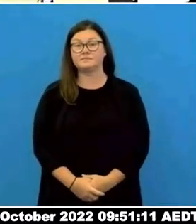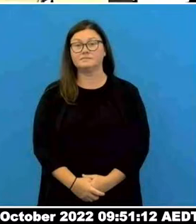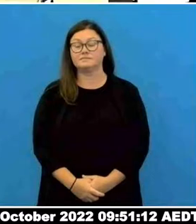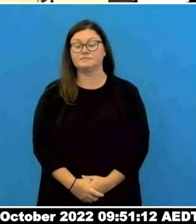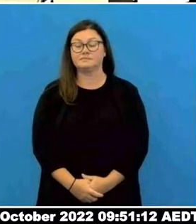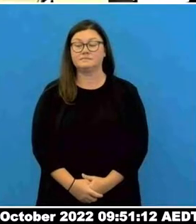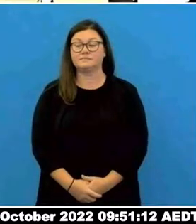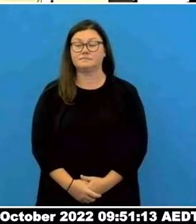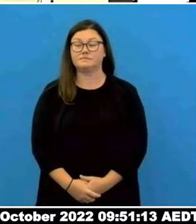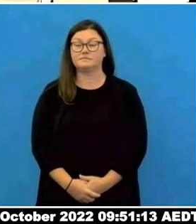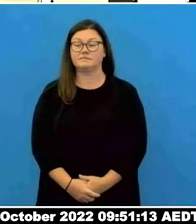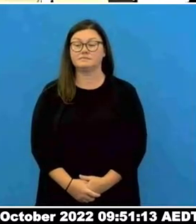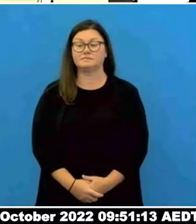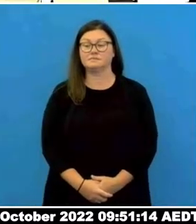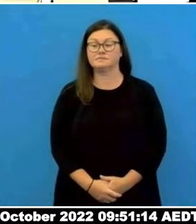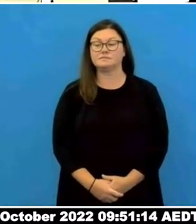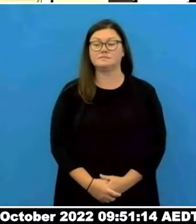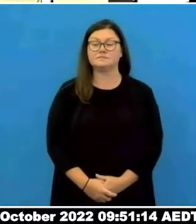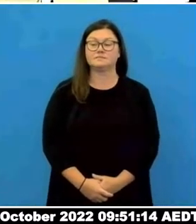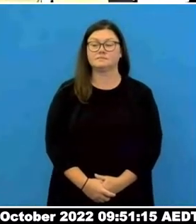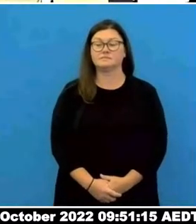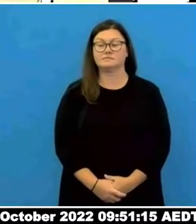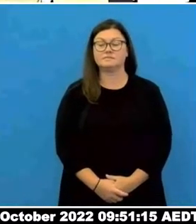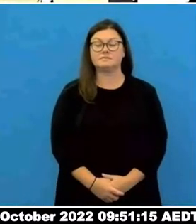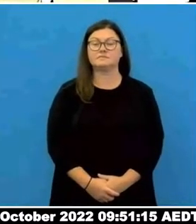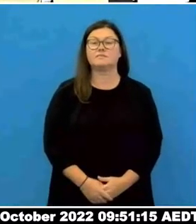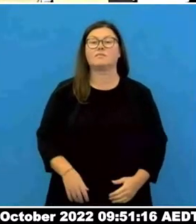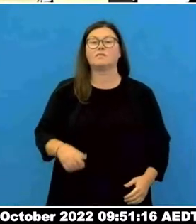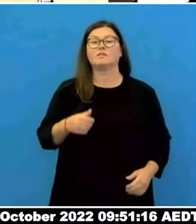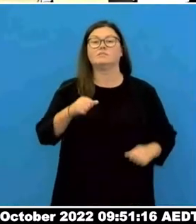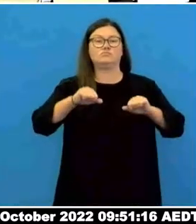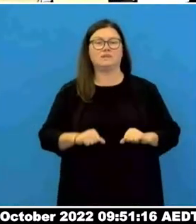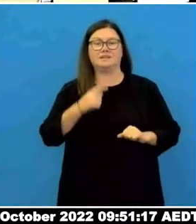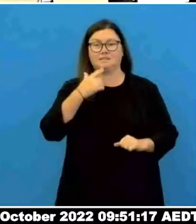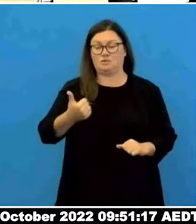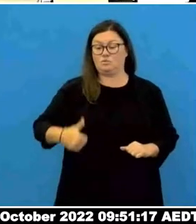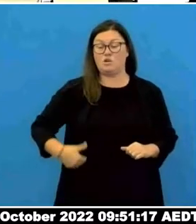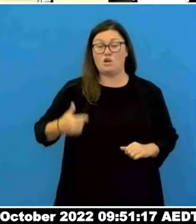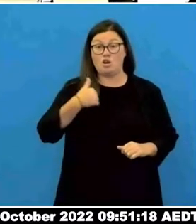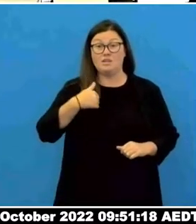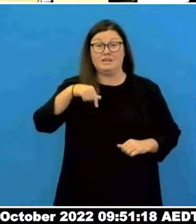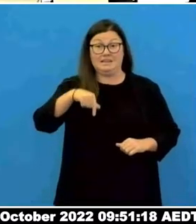Good morning, everybody. This is the fourth day of the hearing of the Royal Commission into violence,